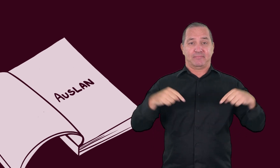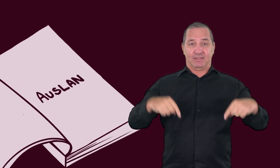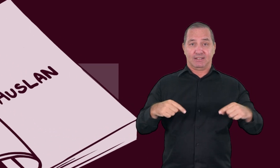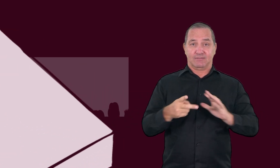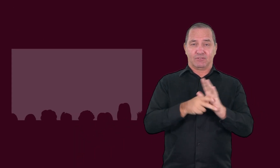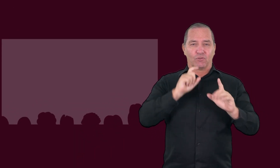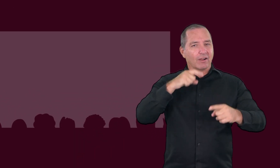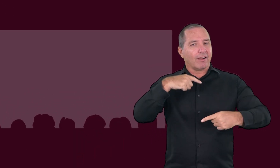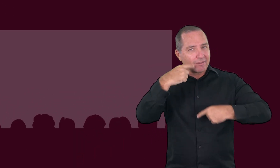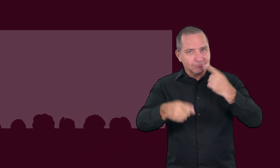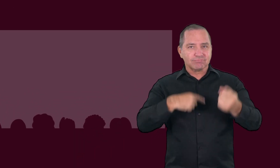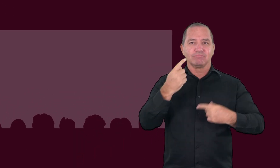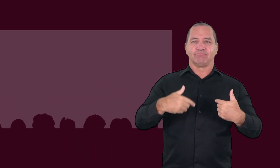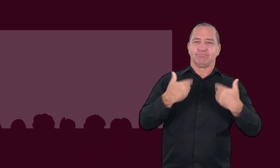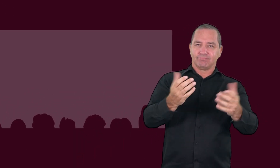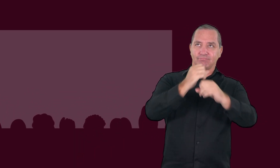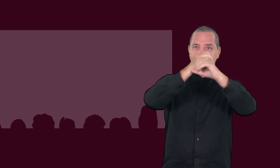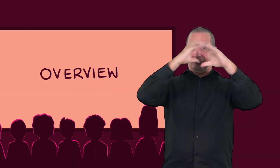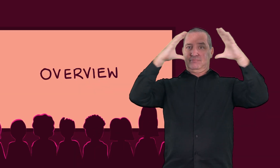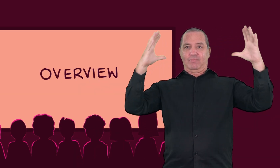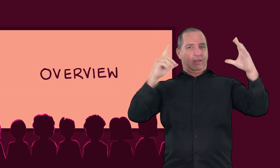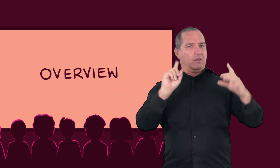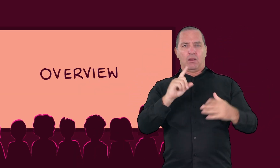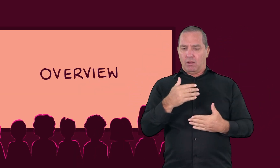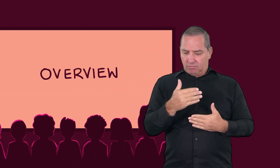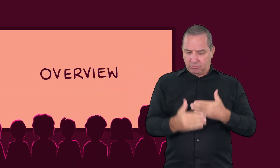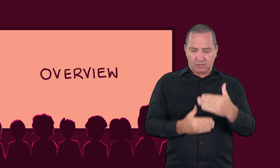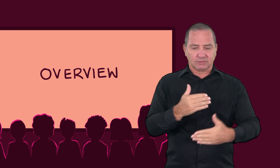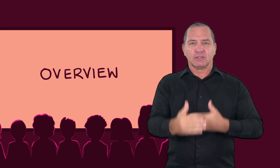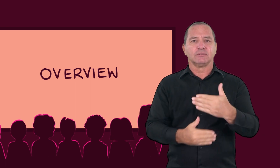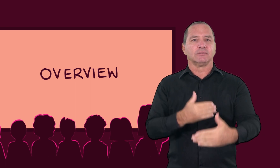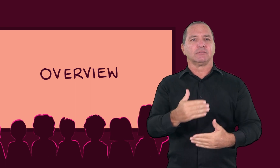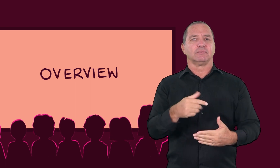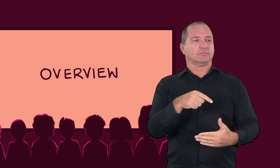This video will provide an overview of the process